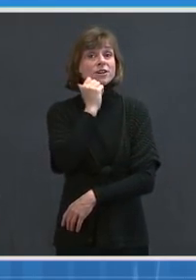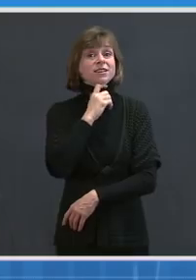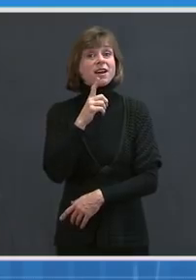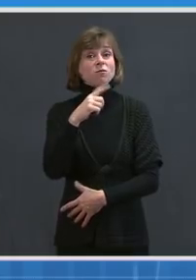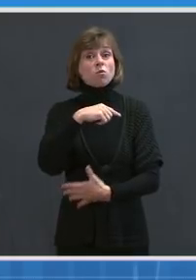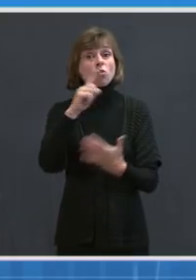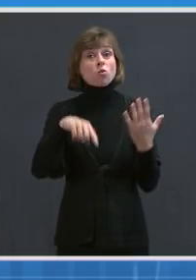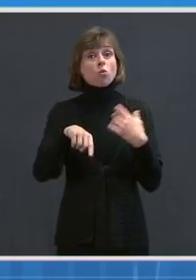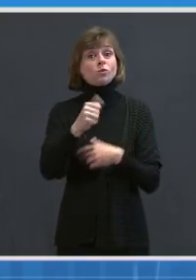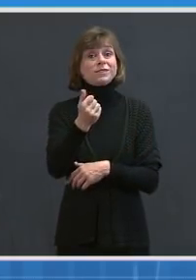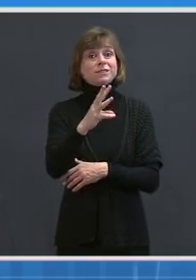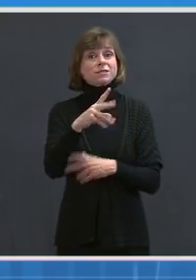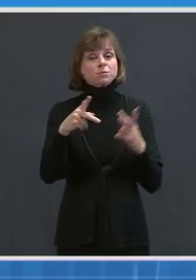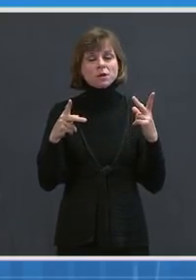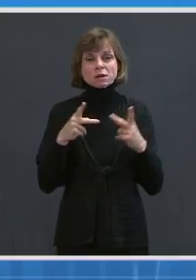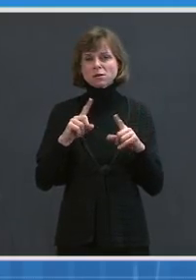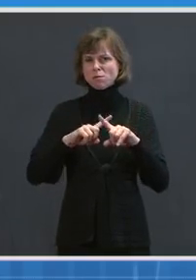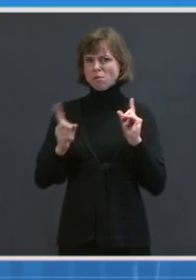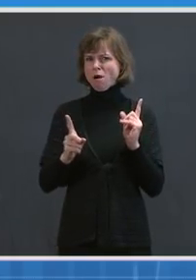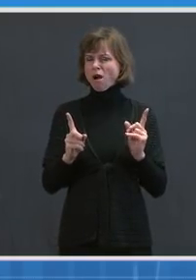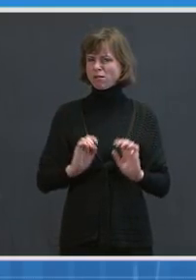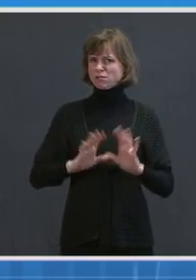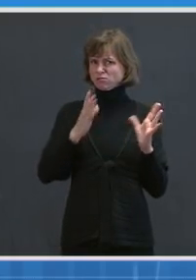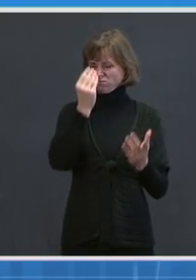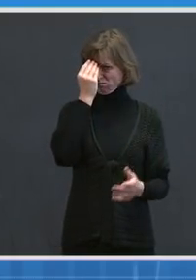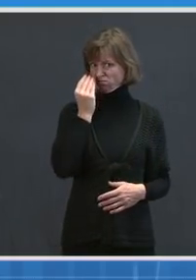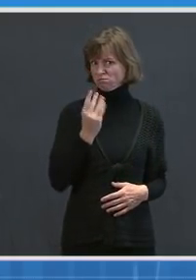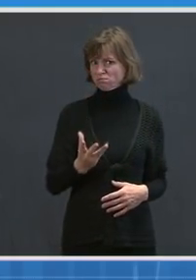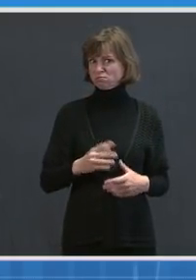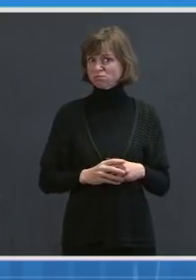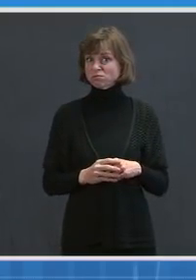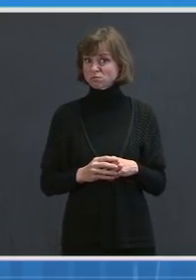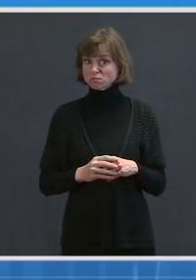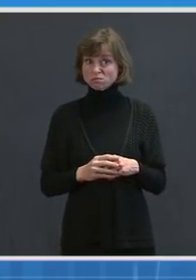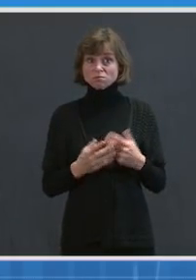But I want to be clear: We owe the public straight talk, whether the news is promising or challenging.